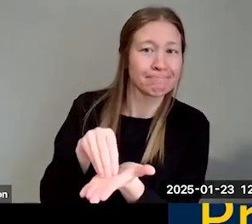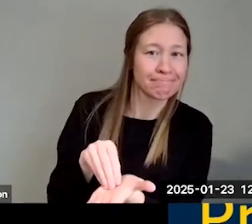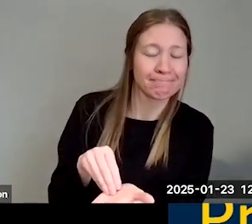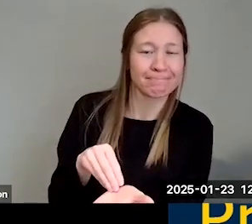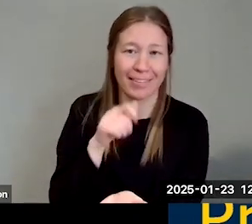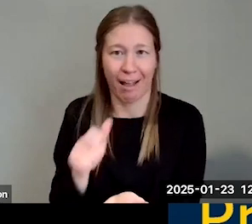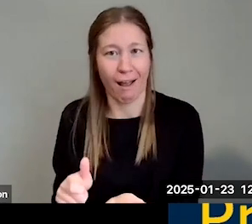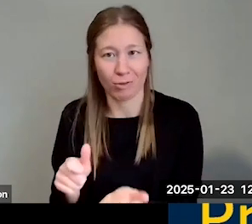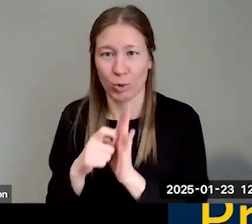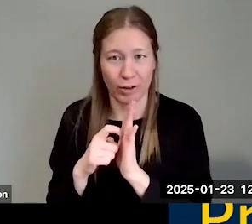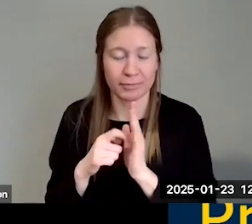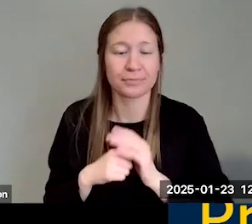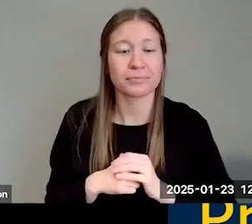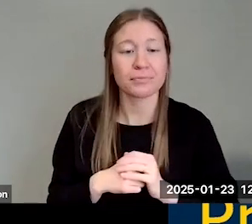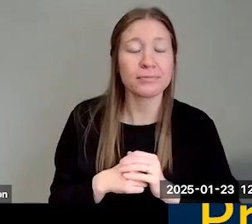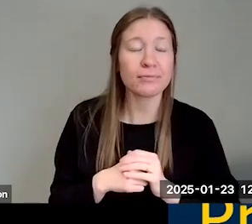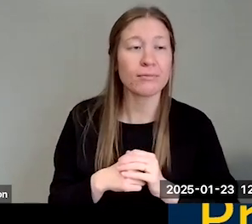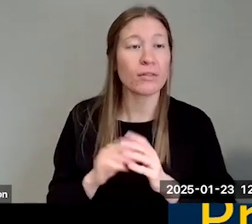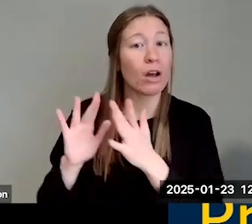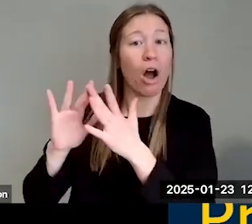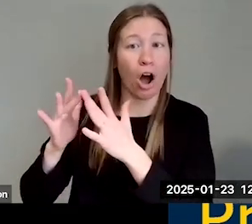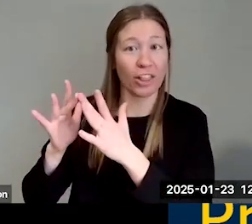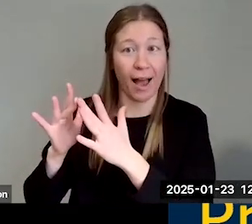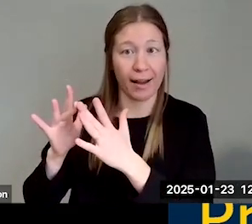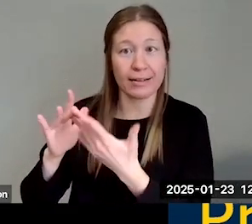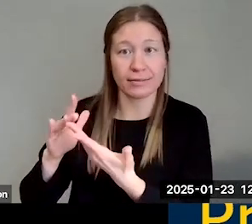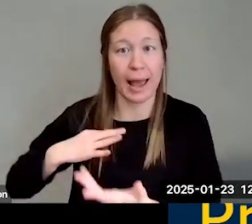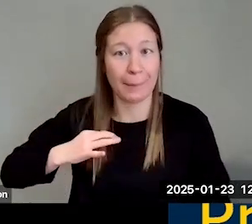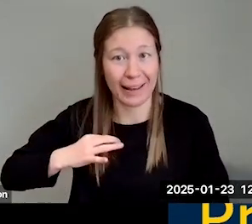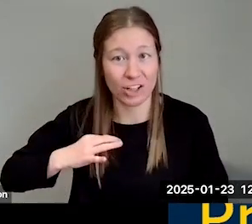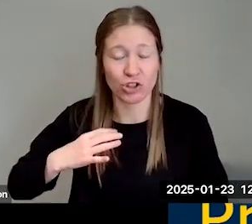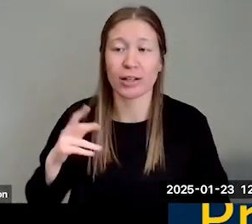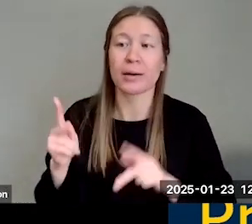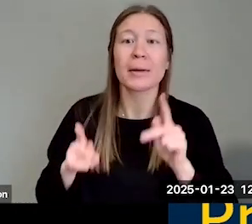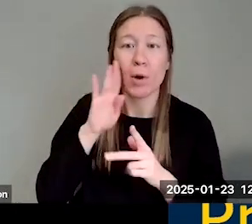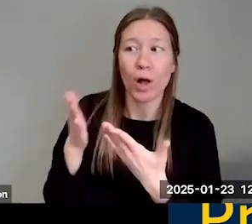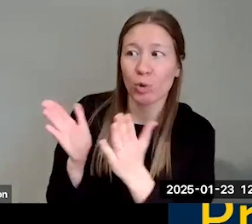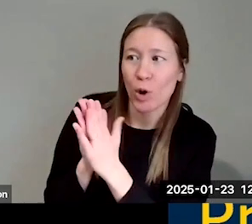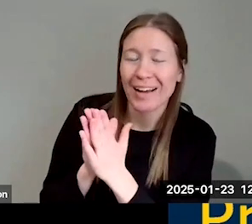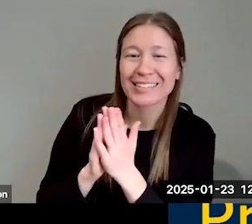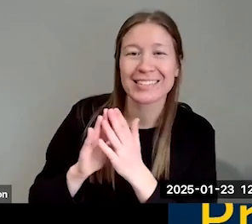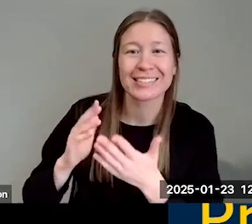are during an online application, people will ask for assistance, ASL or CART.